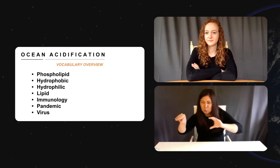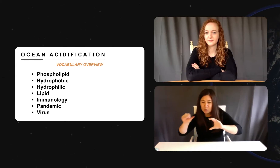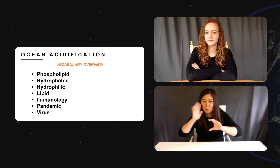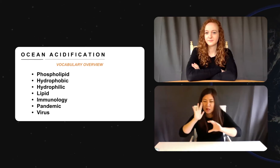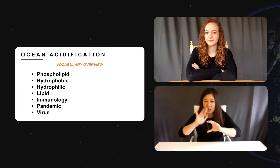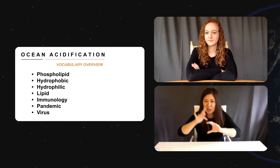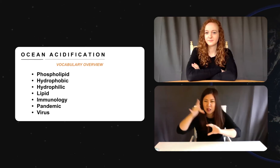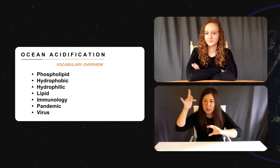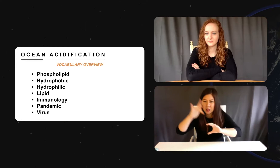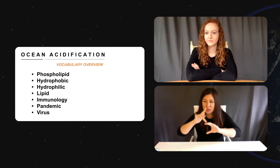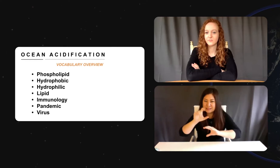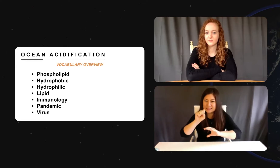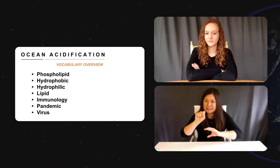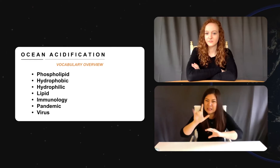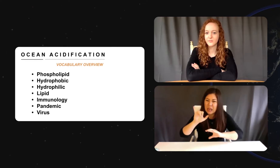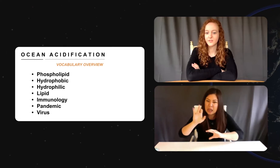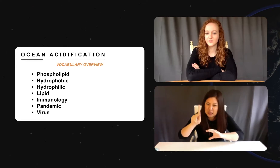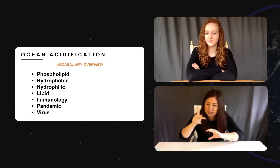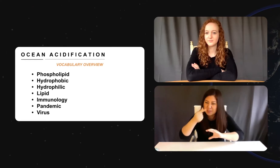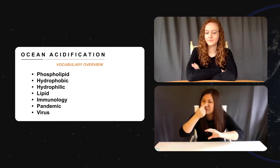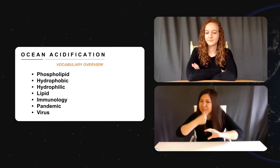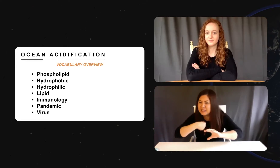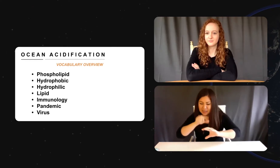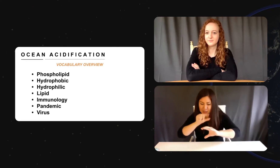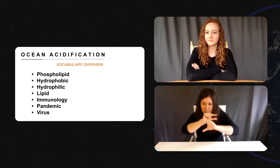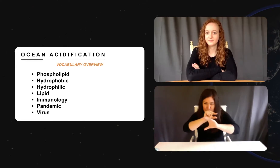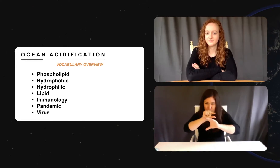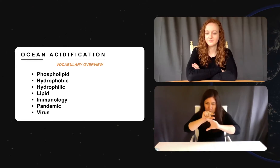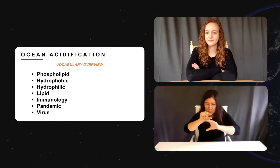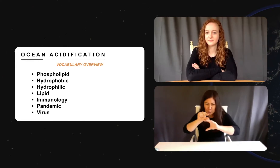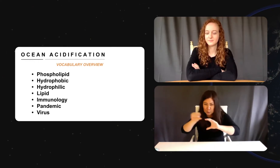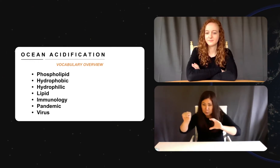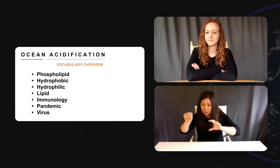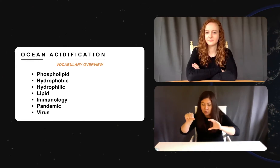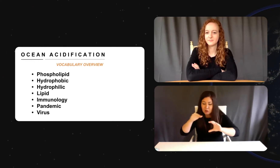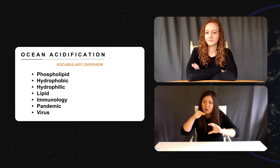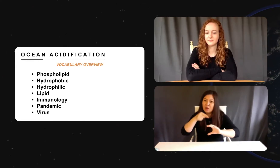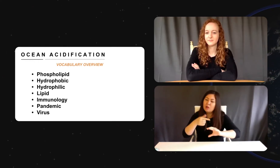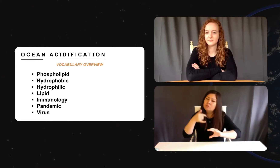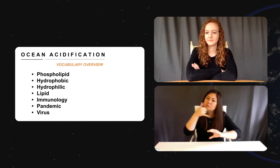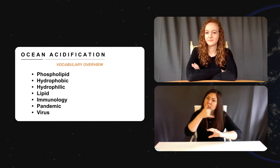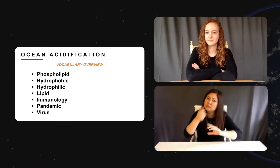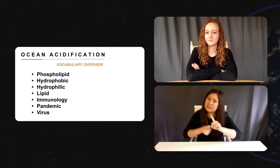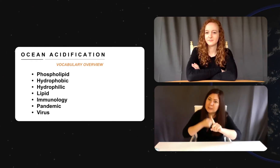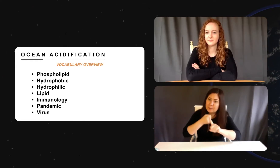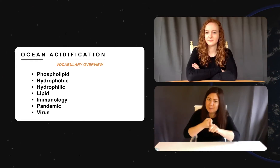Oil floats over the water. It's a lot thinner than water.